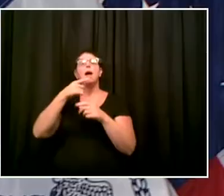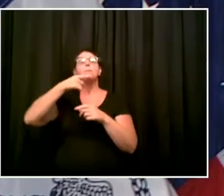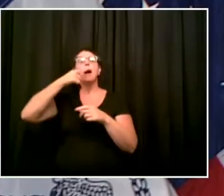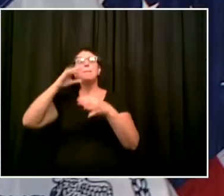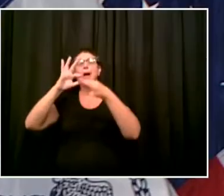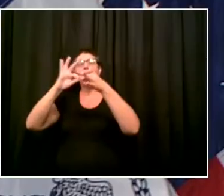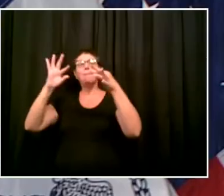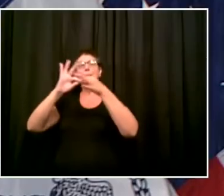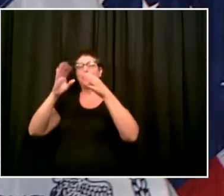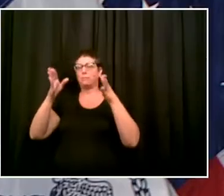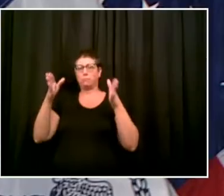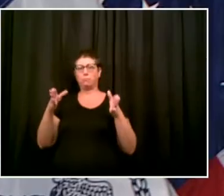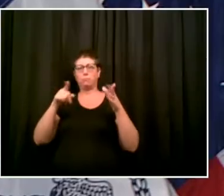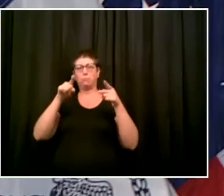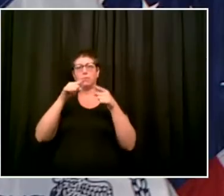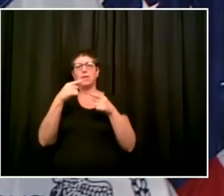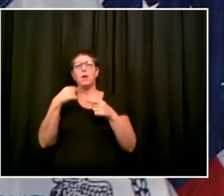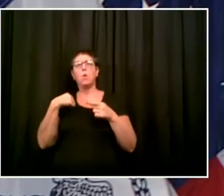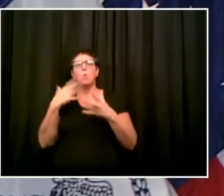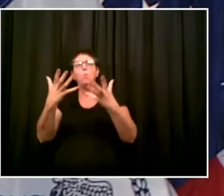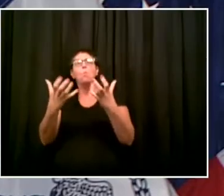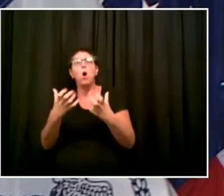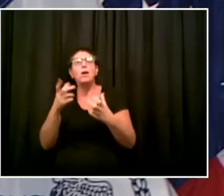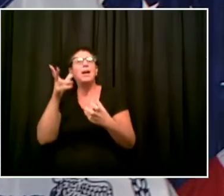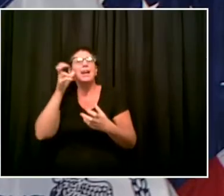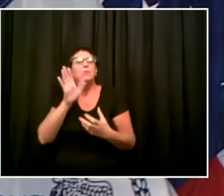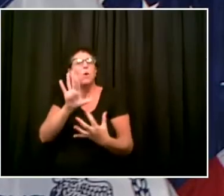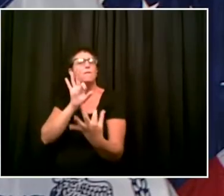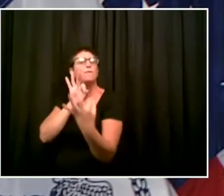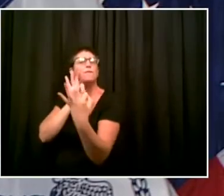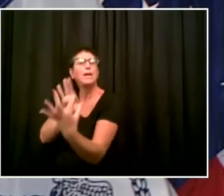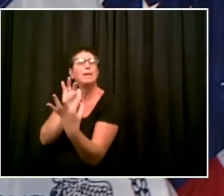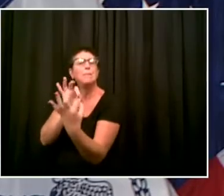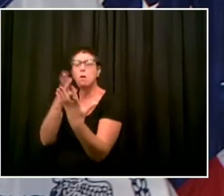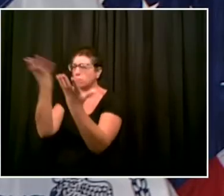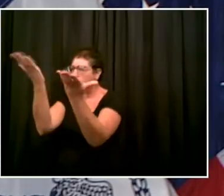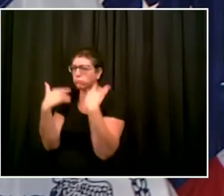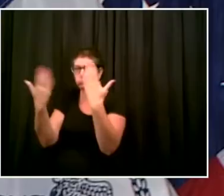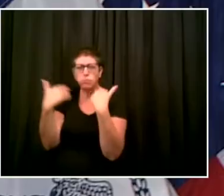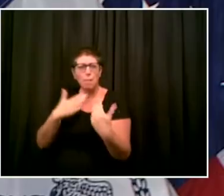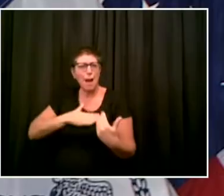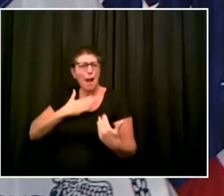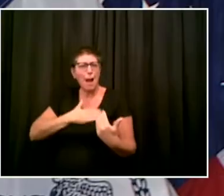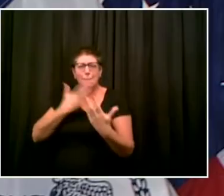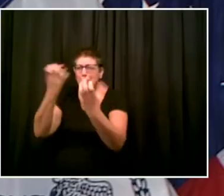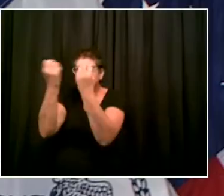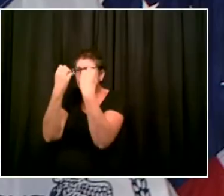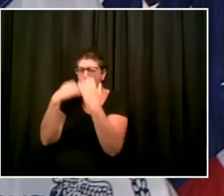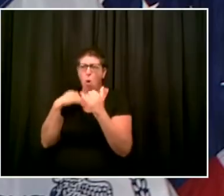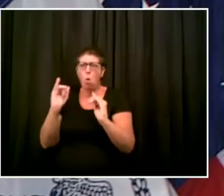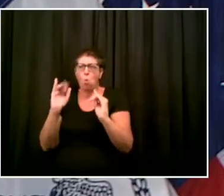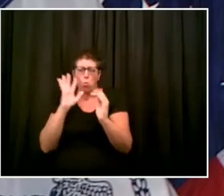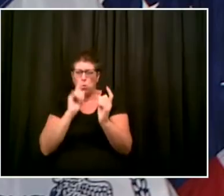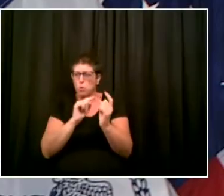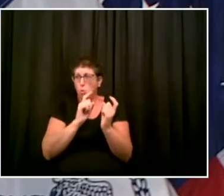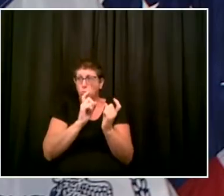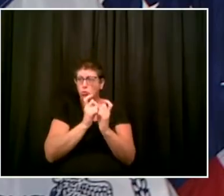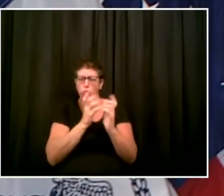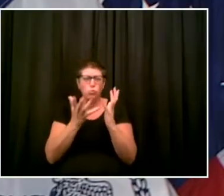WILL TURN TO THE COMMISSIONER. FIRST OFAL L THE REIA S PUBLIC COMMENT. WE WANT TO HE AR COMMENT AND CONCERNS AND WE